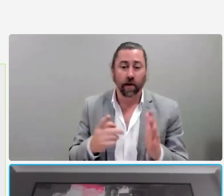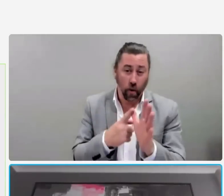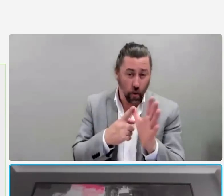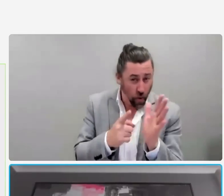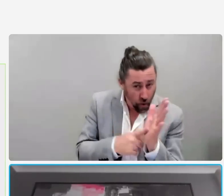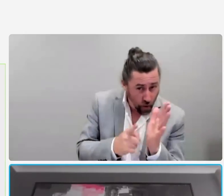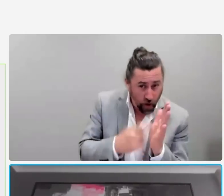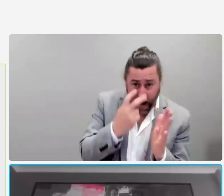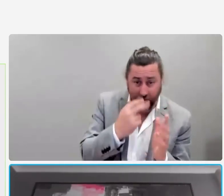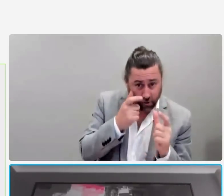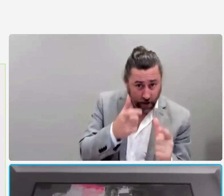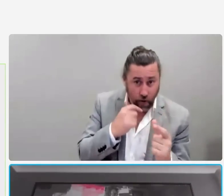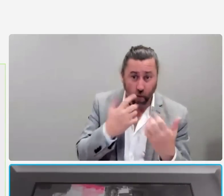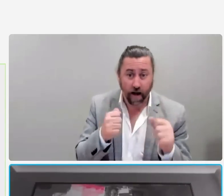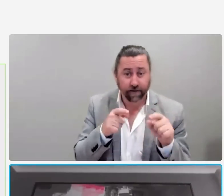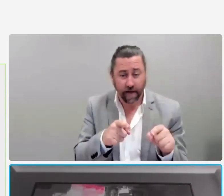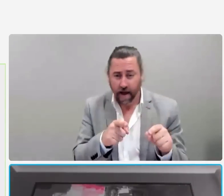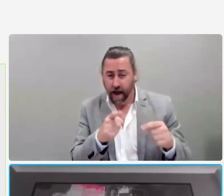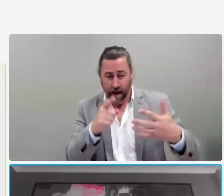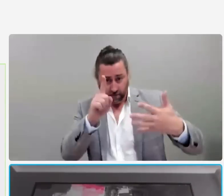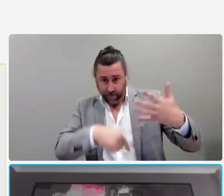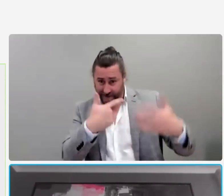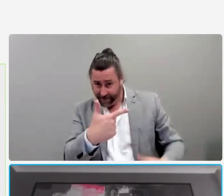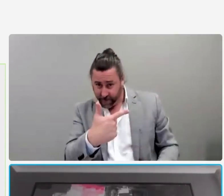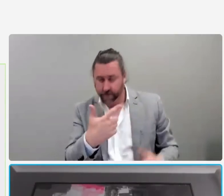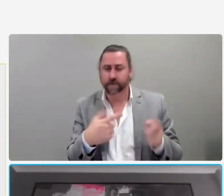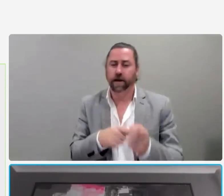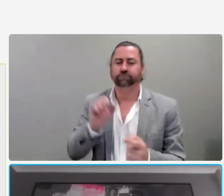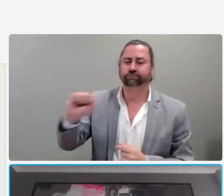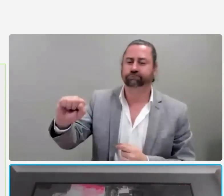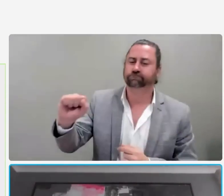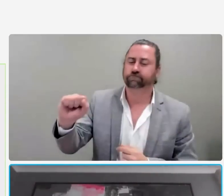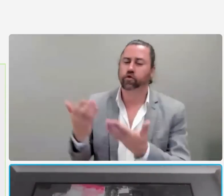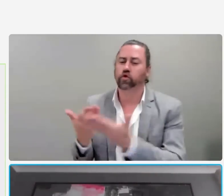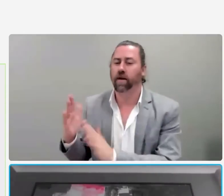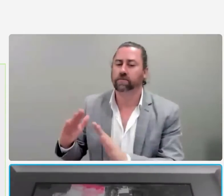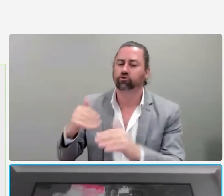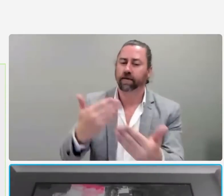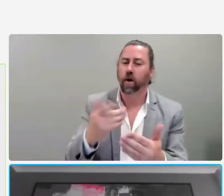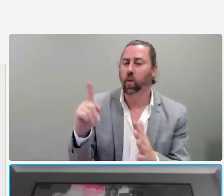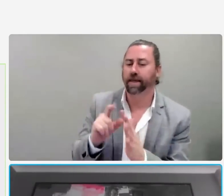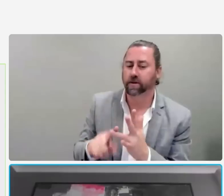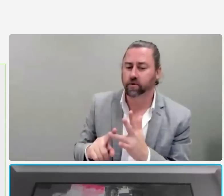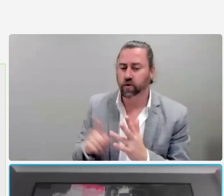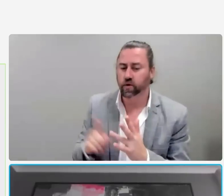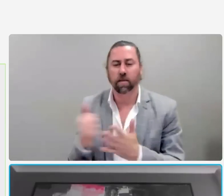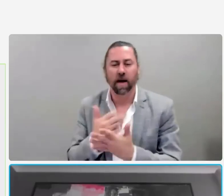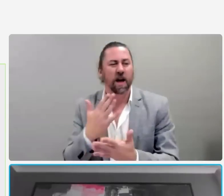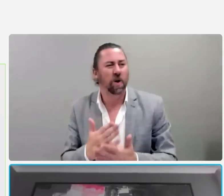In fact in line with other social care regulatory systems what we're thinking is that providers delivering lower risk services such as gardening